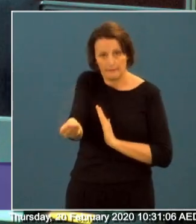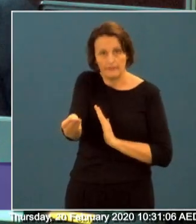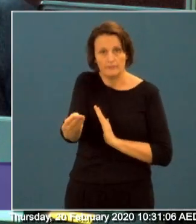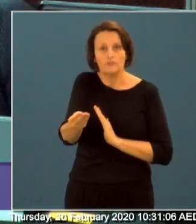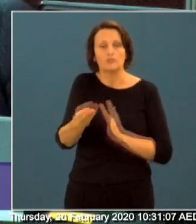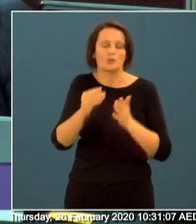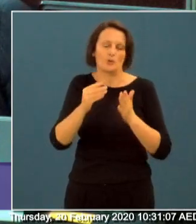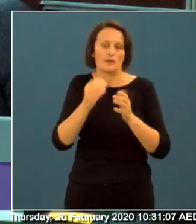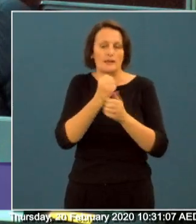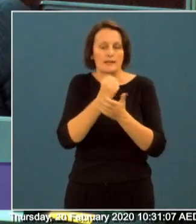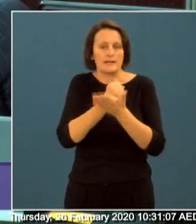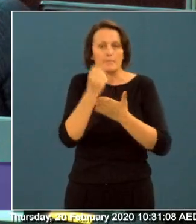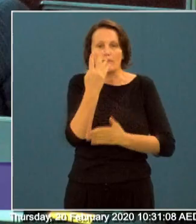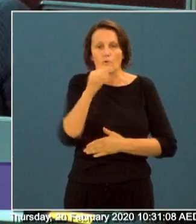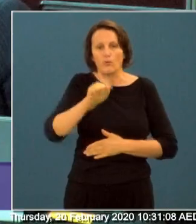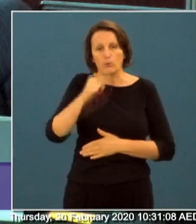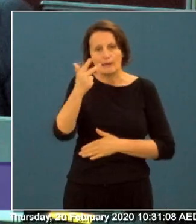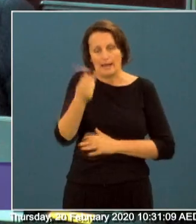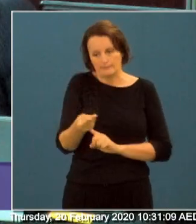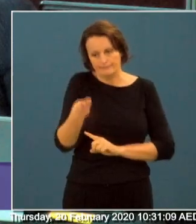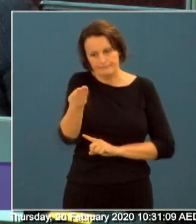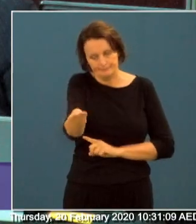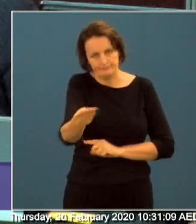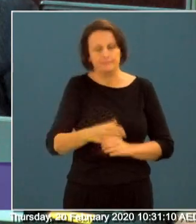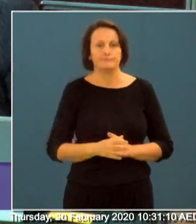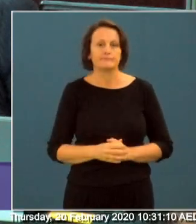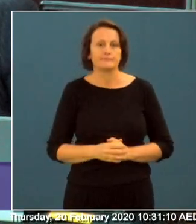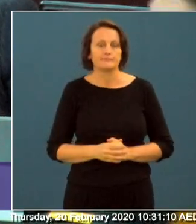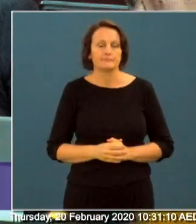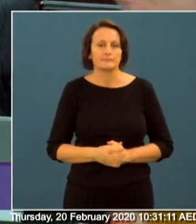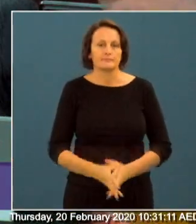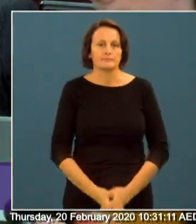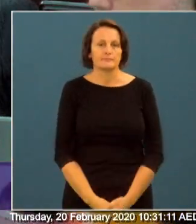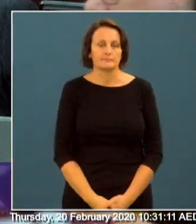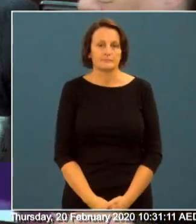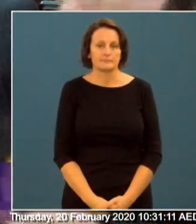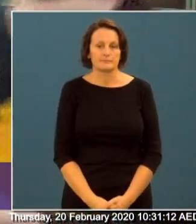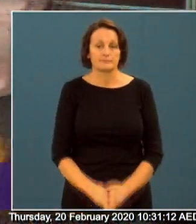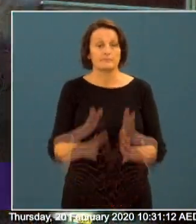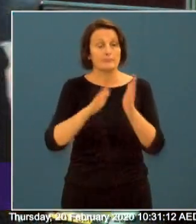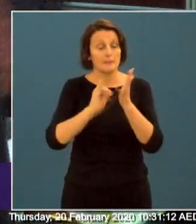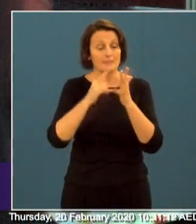Thank you. Ms Eastman, where do we head?